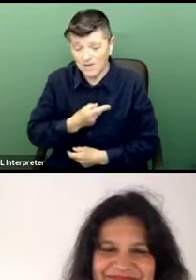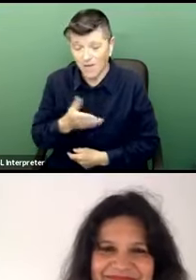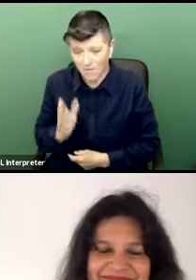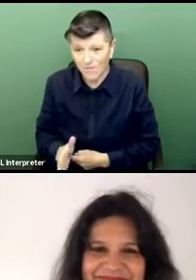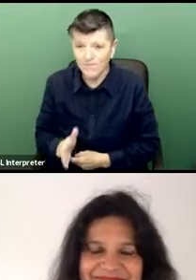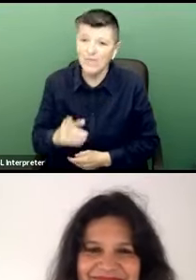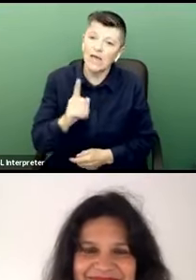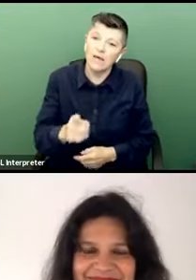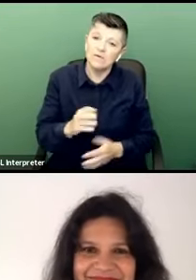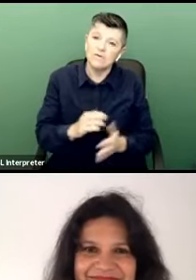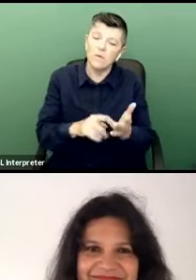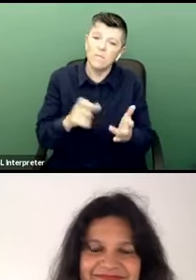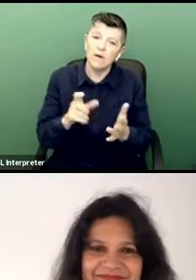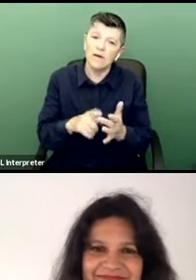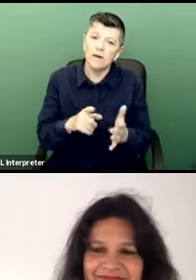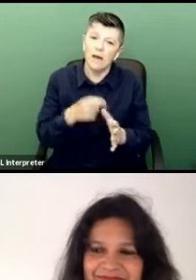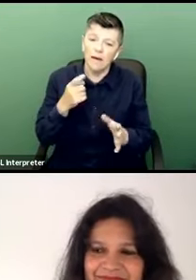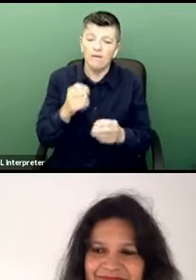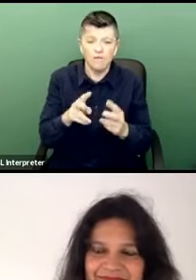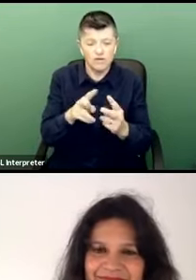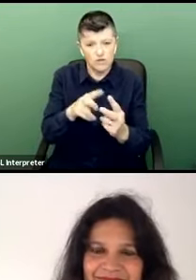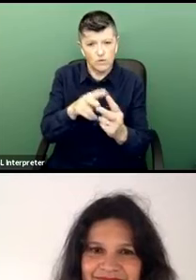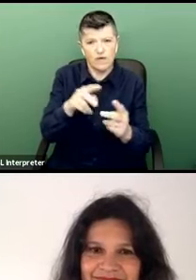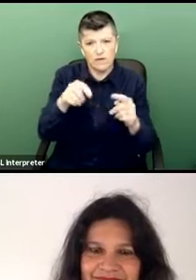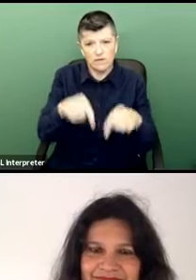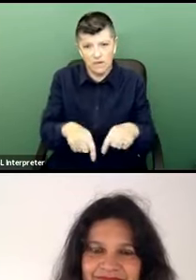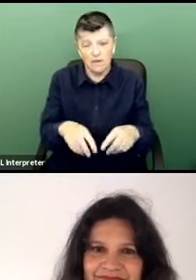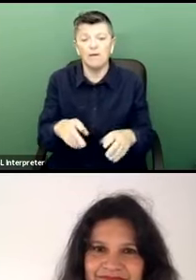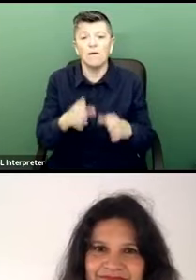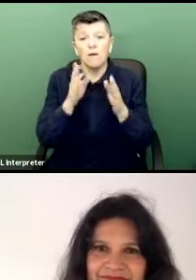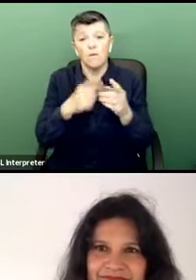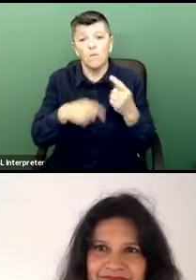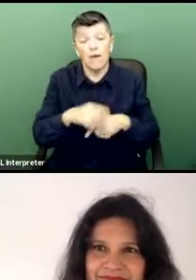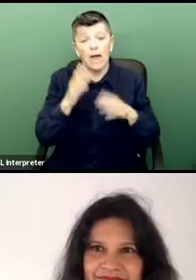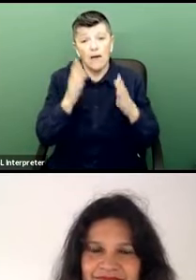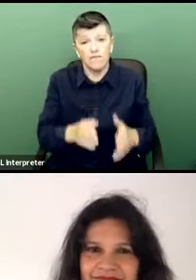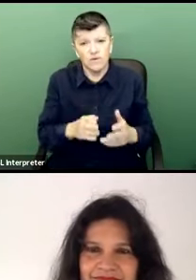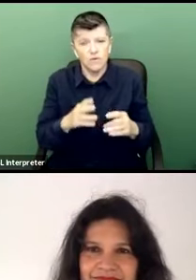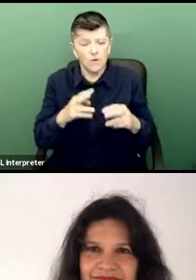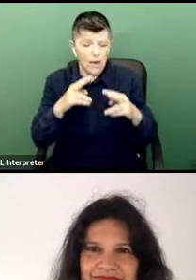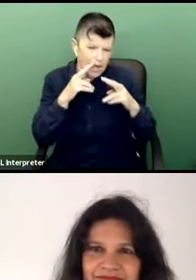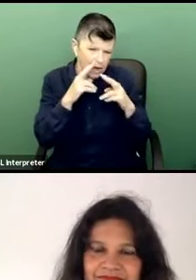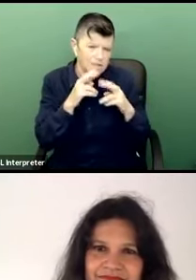things with judiciary and legislature cannot. Secondly